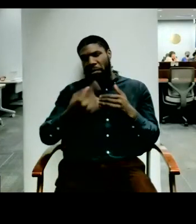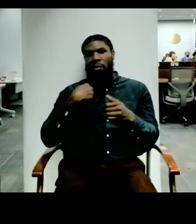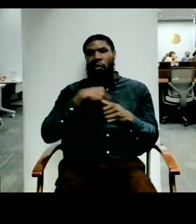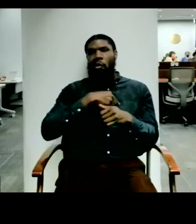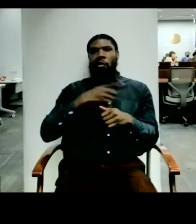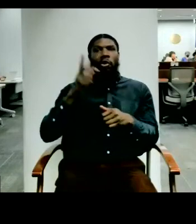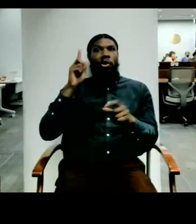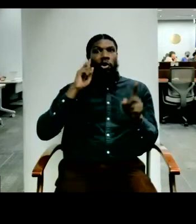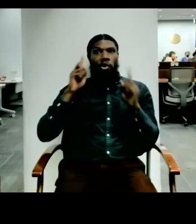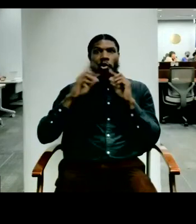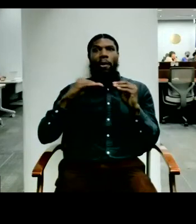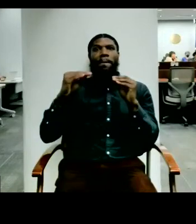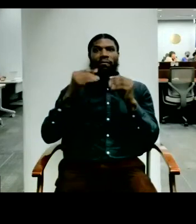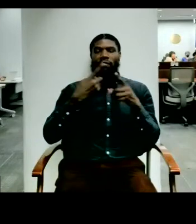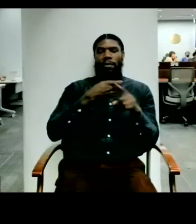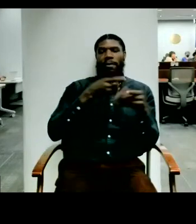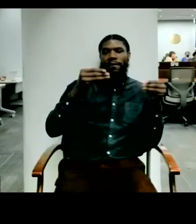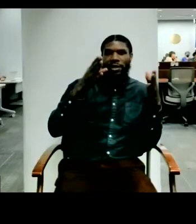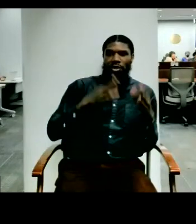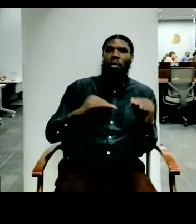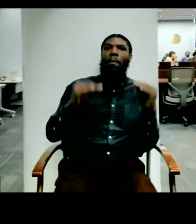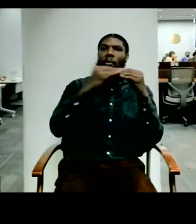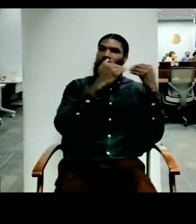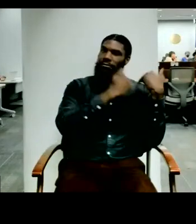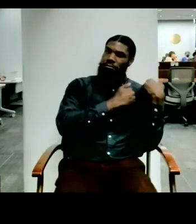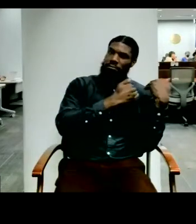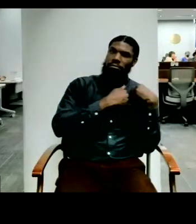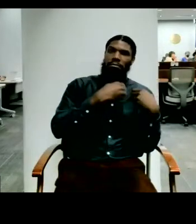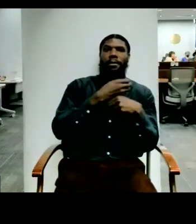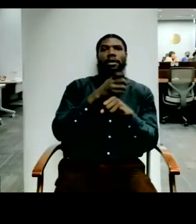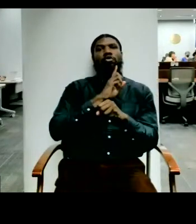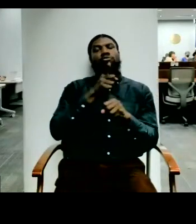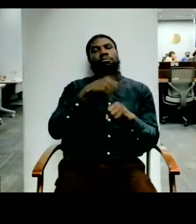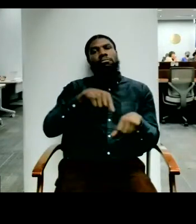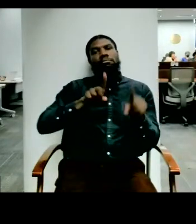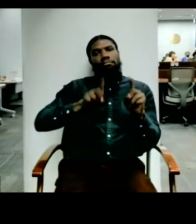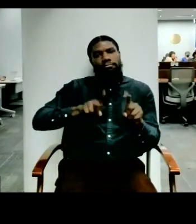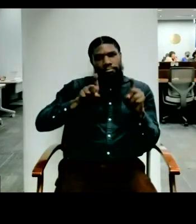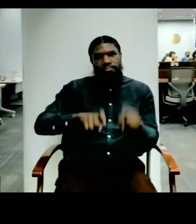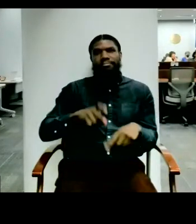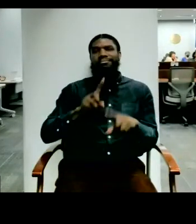on their behalf to make sure that they were testing and piloting initiatives so